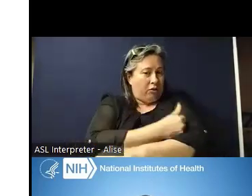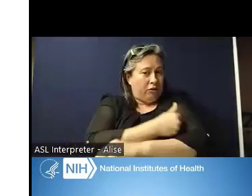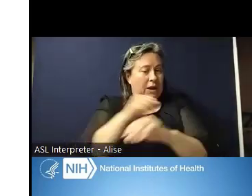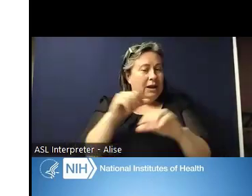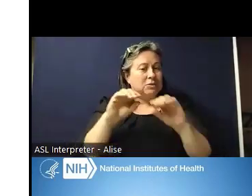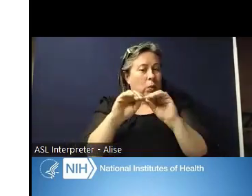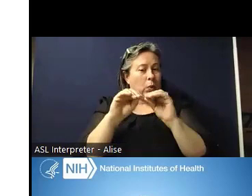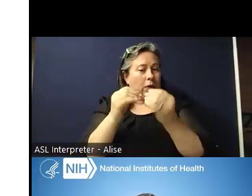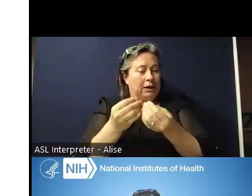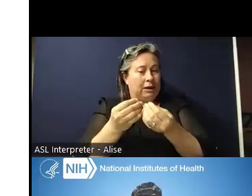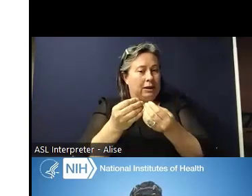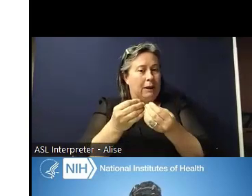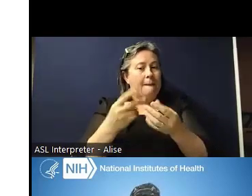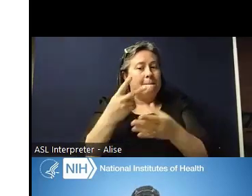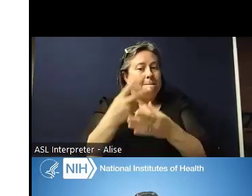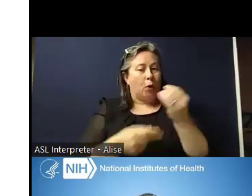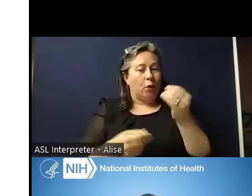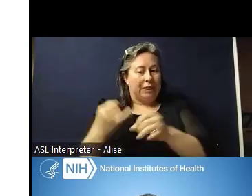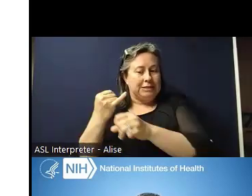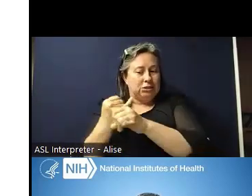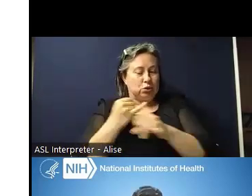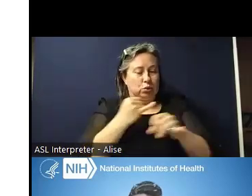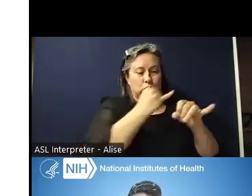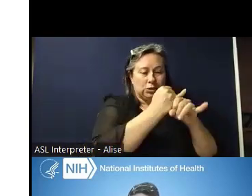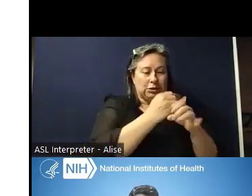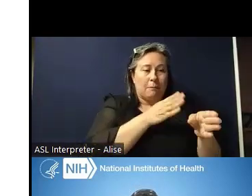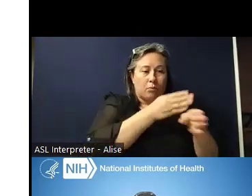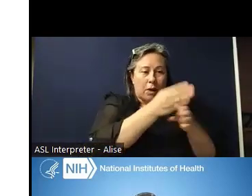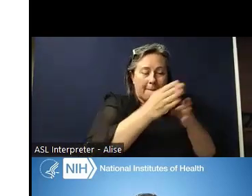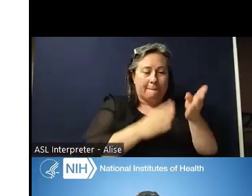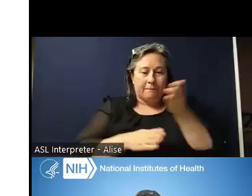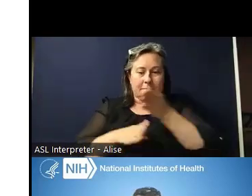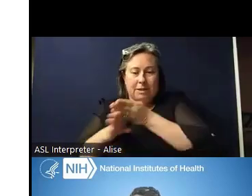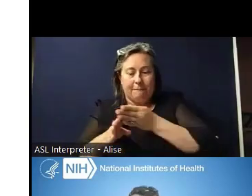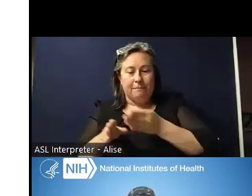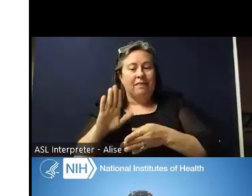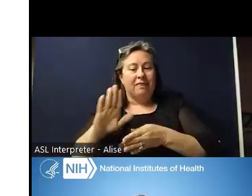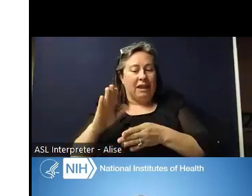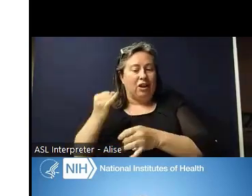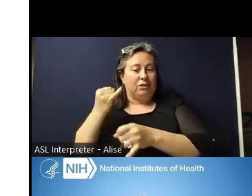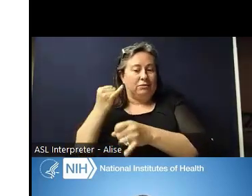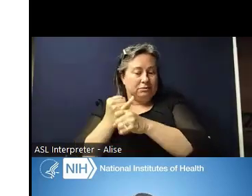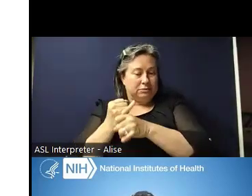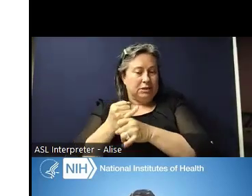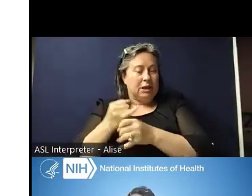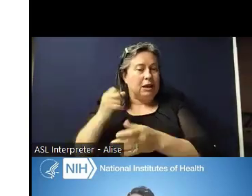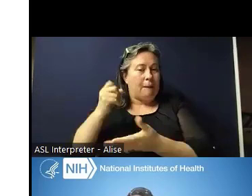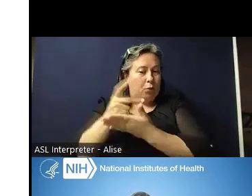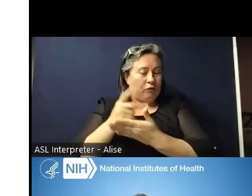at both institutions or both organizations. And where there is a question or where there are concerns